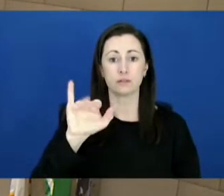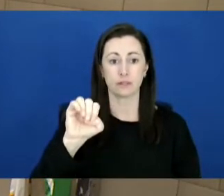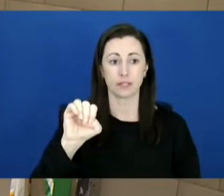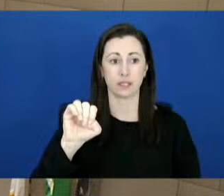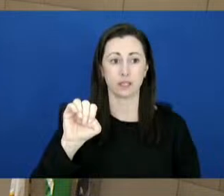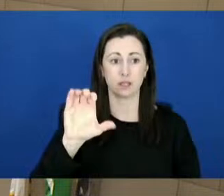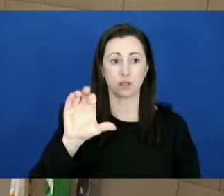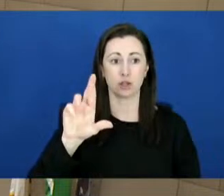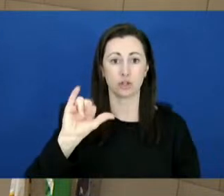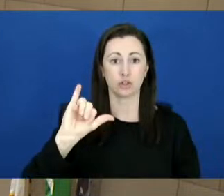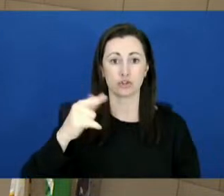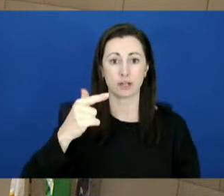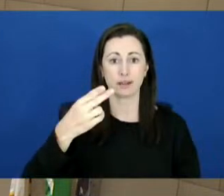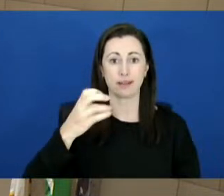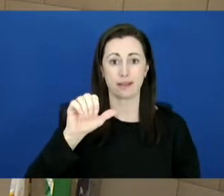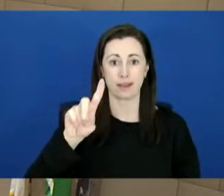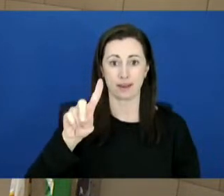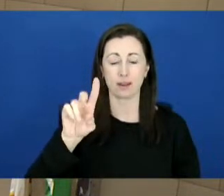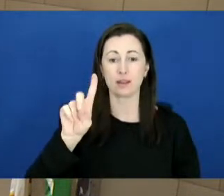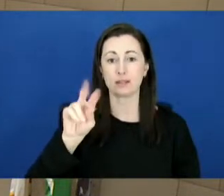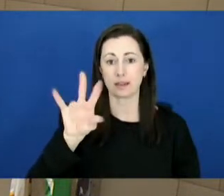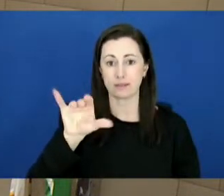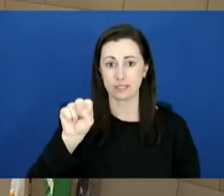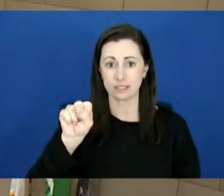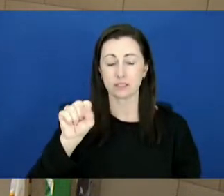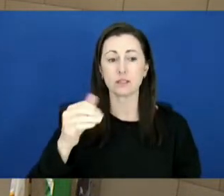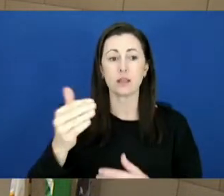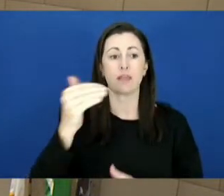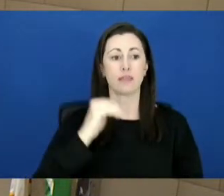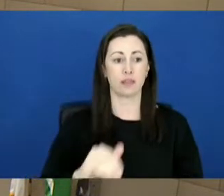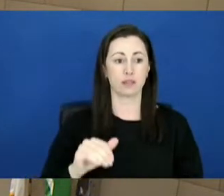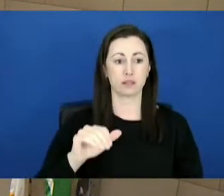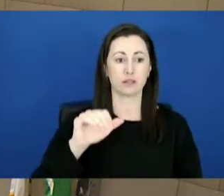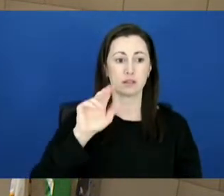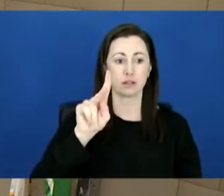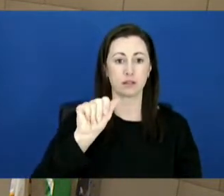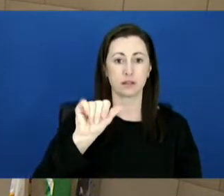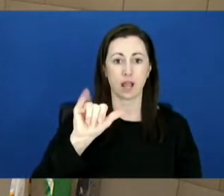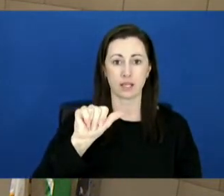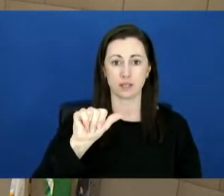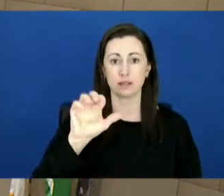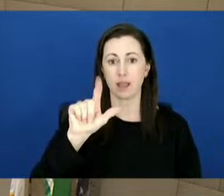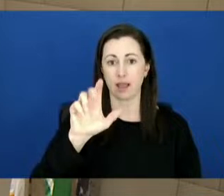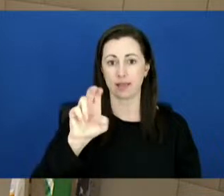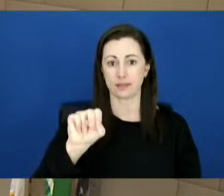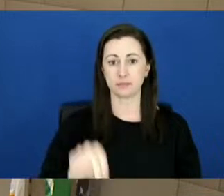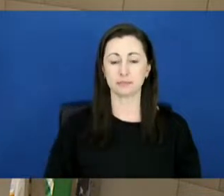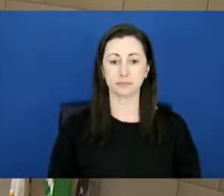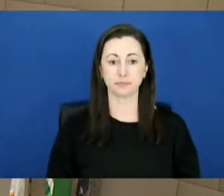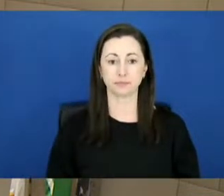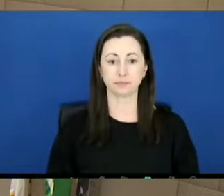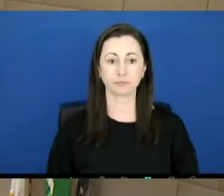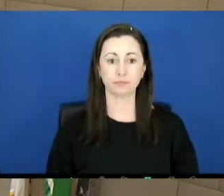THANK YOU, JULIE. NEXT UP IS VICKY CRAIGHEAD